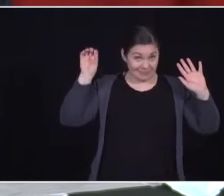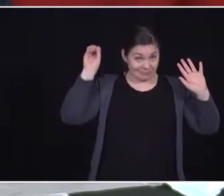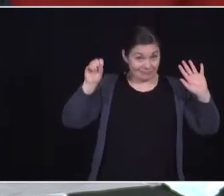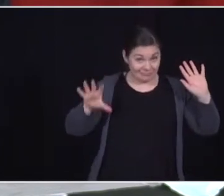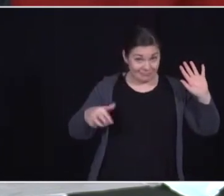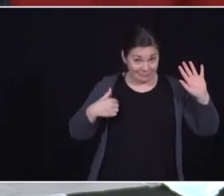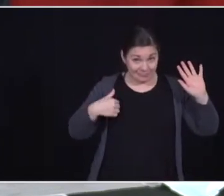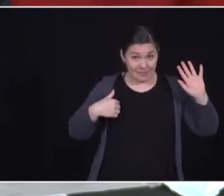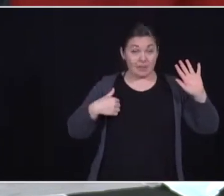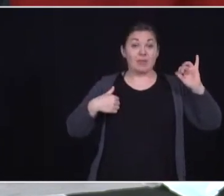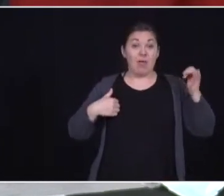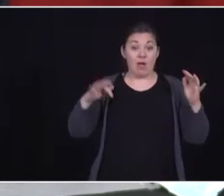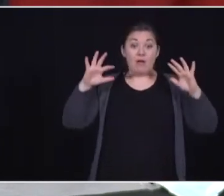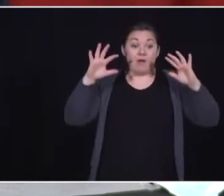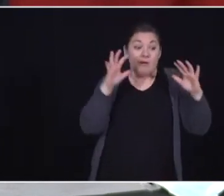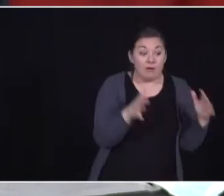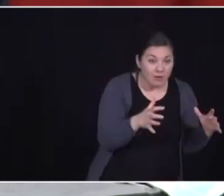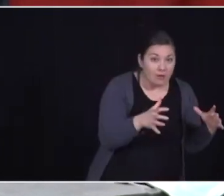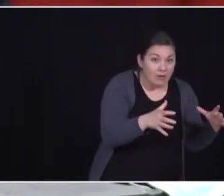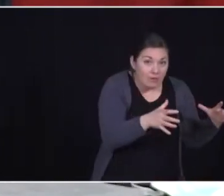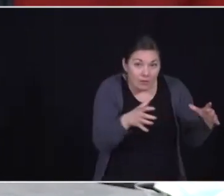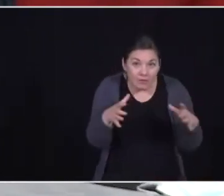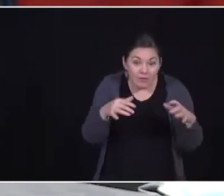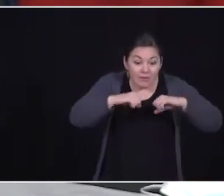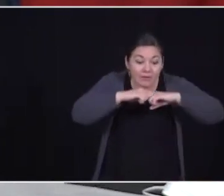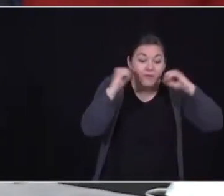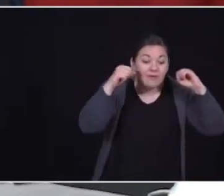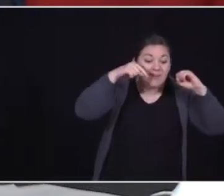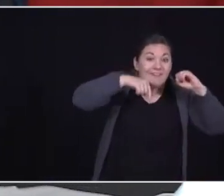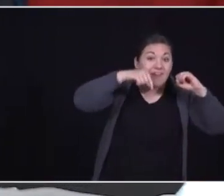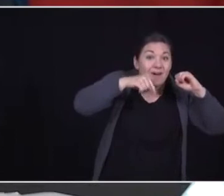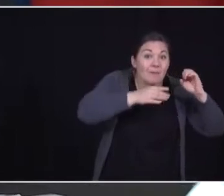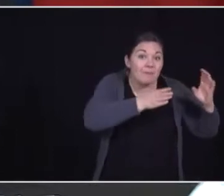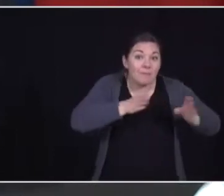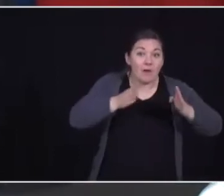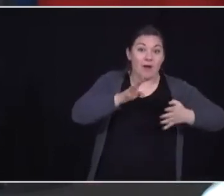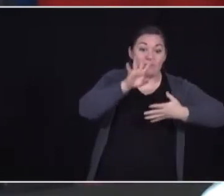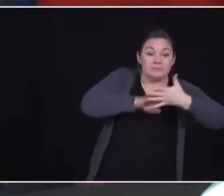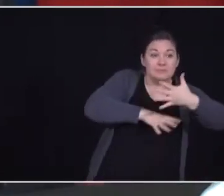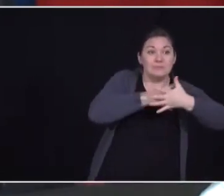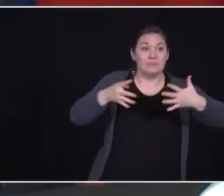those 4 groups have been publicly released, and those are the ones that we are working together,